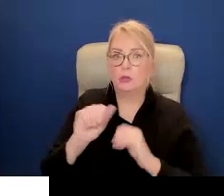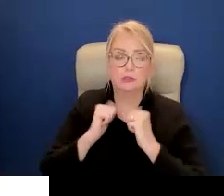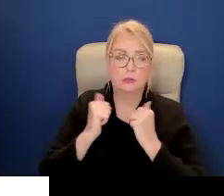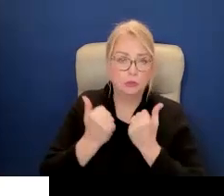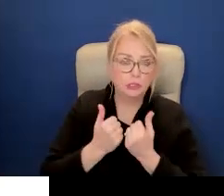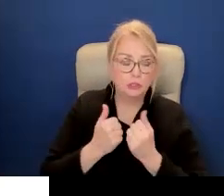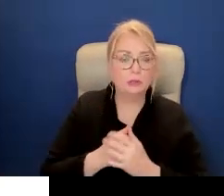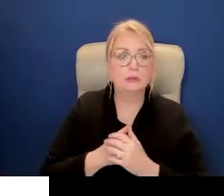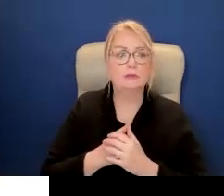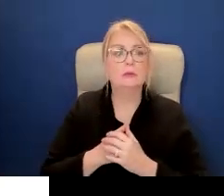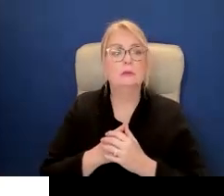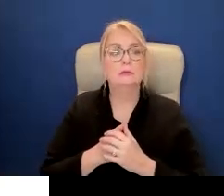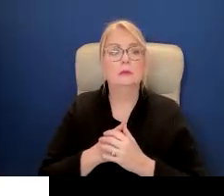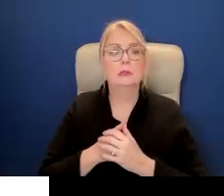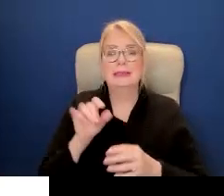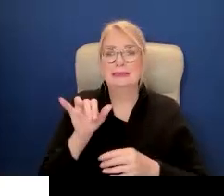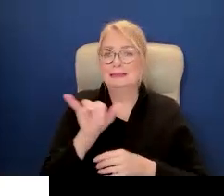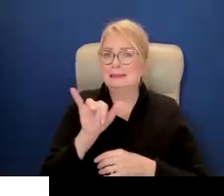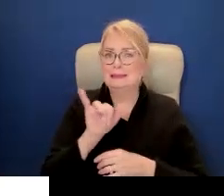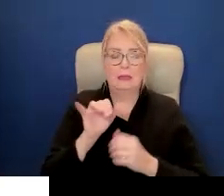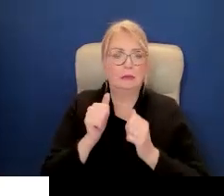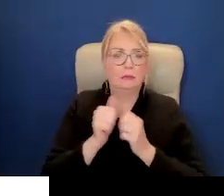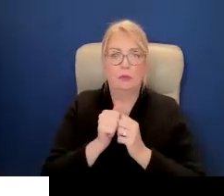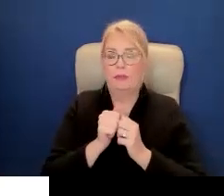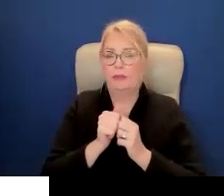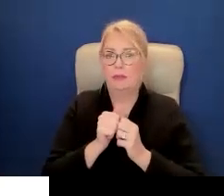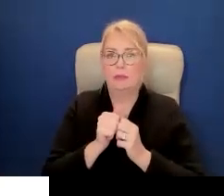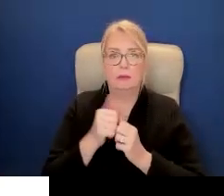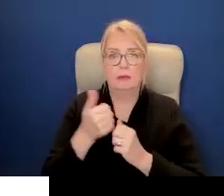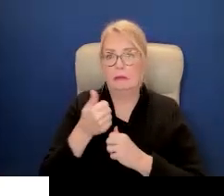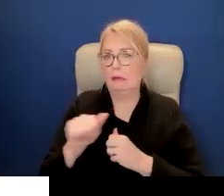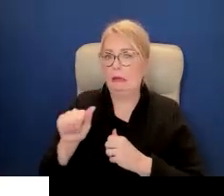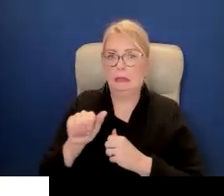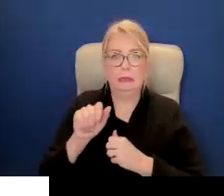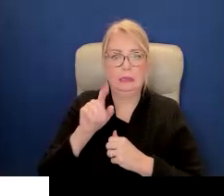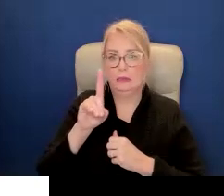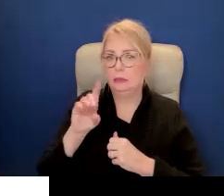The same is true to any of our, DOJ accredited representatives.